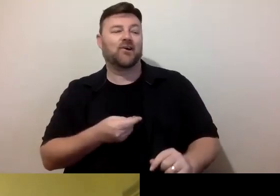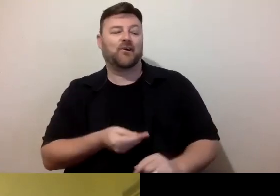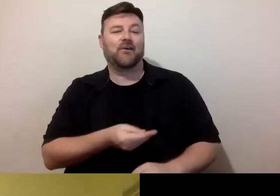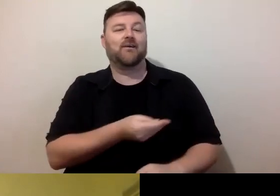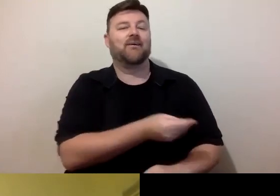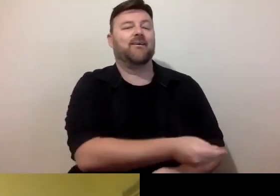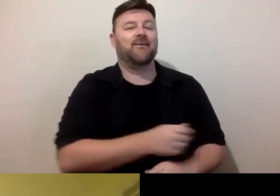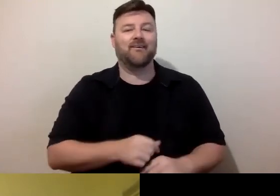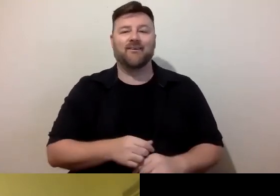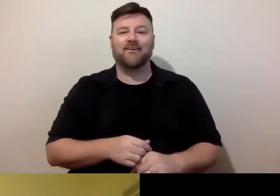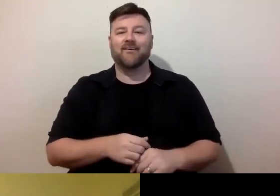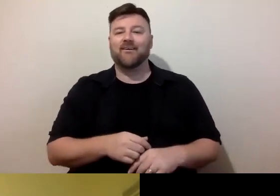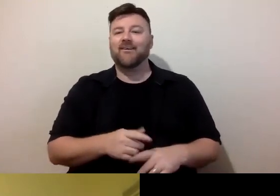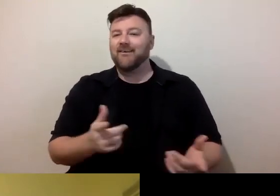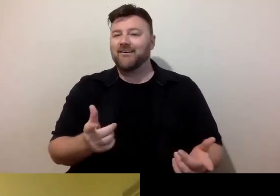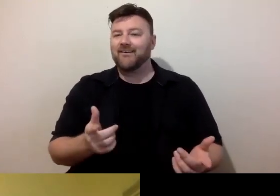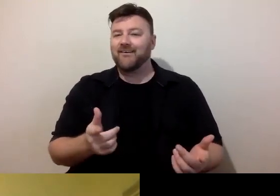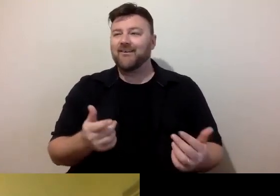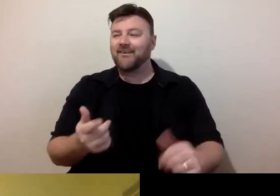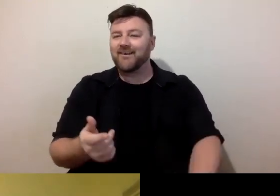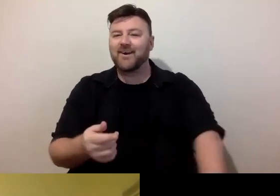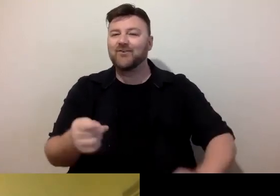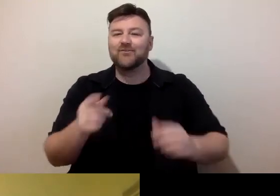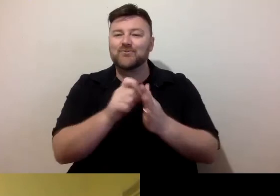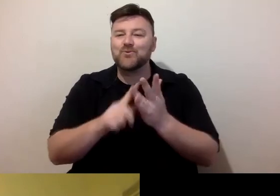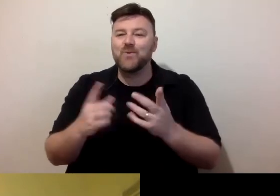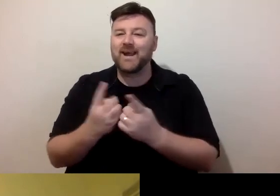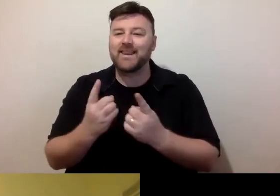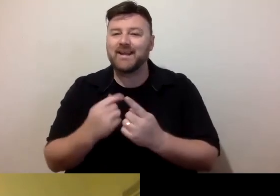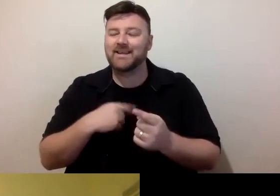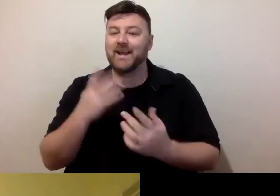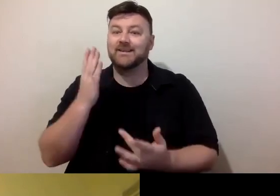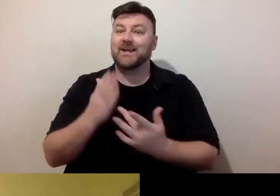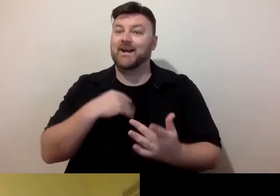spreadsheet, or you're cleaning a truck, and then suddenly you get